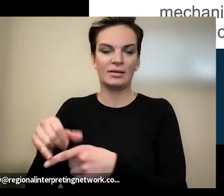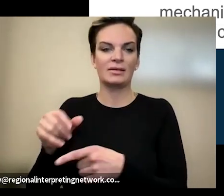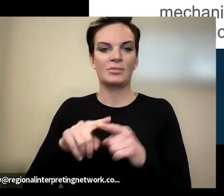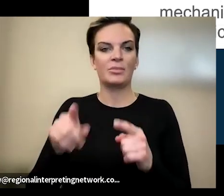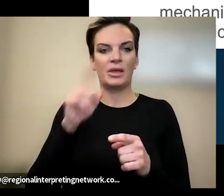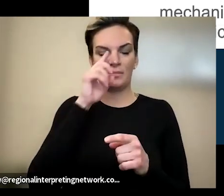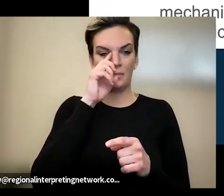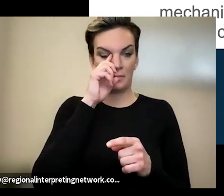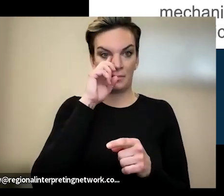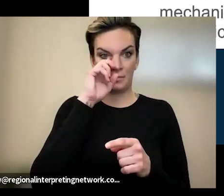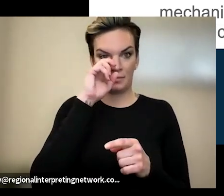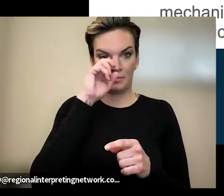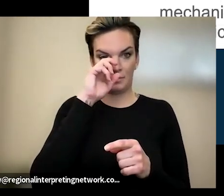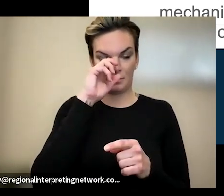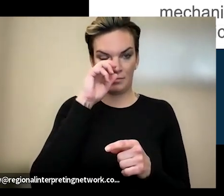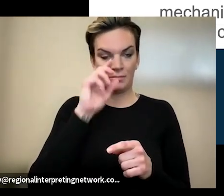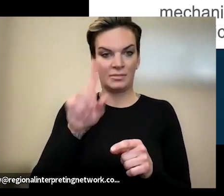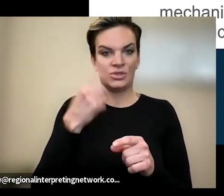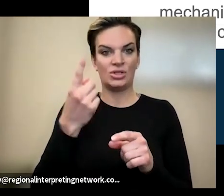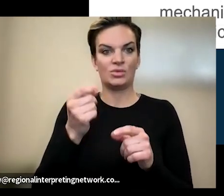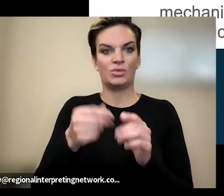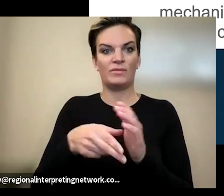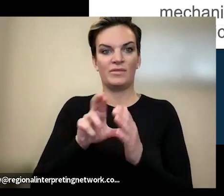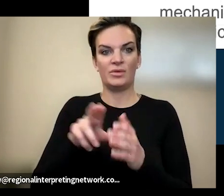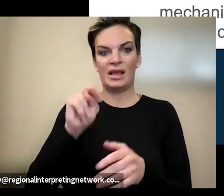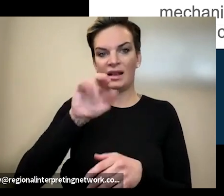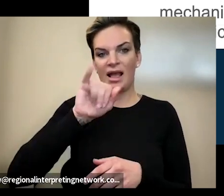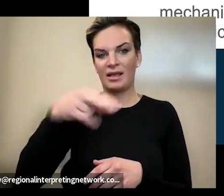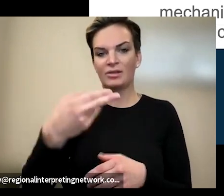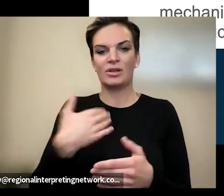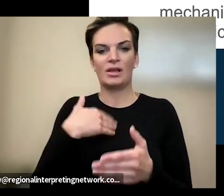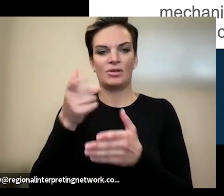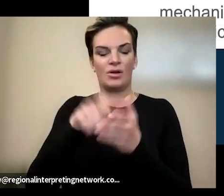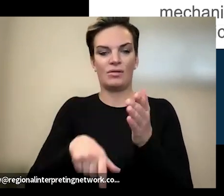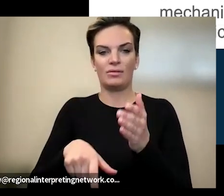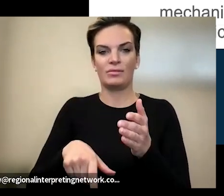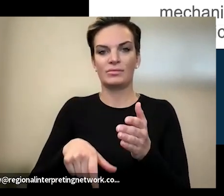you know, with just reviewing and rereading I often have to do that. You will get